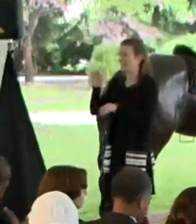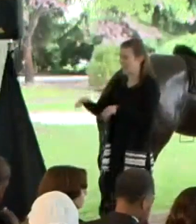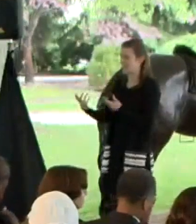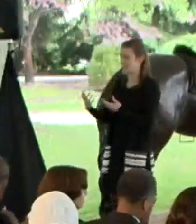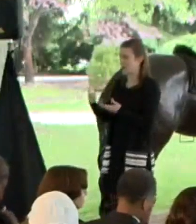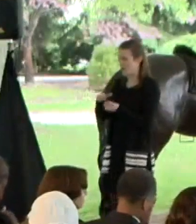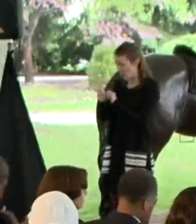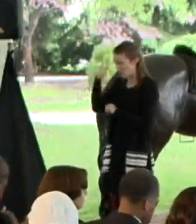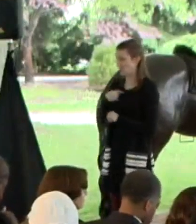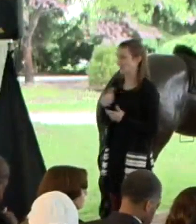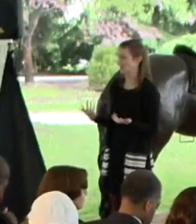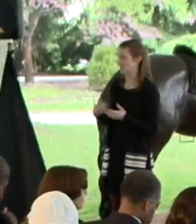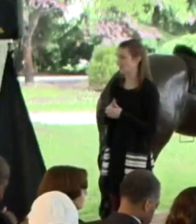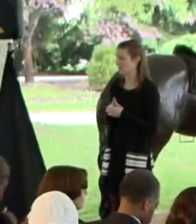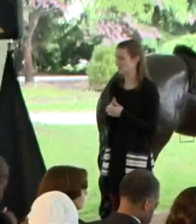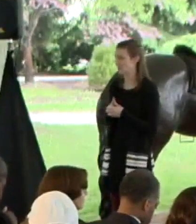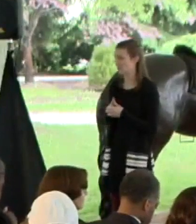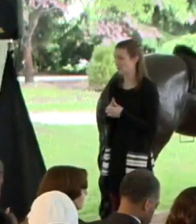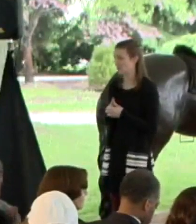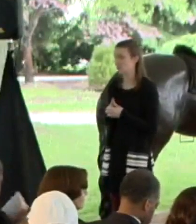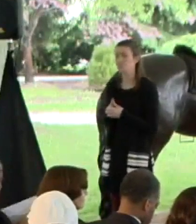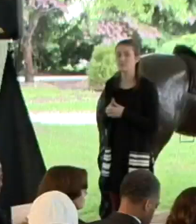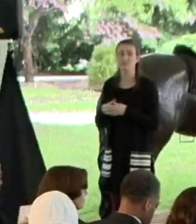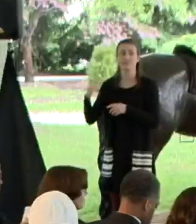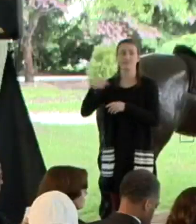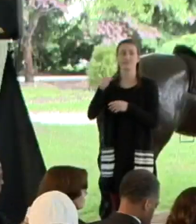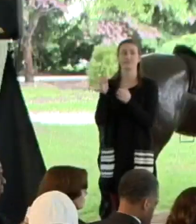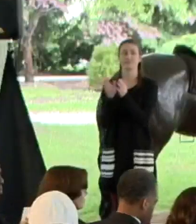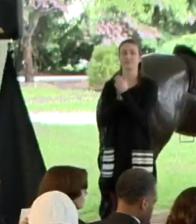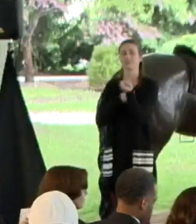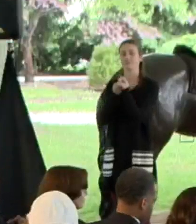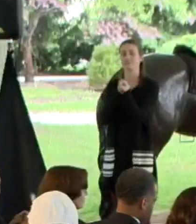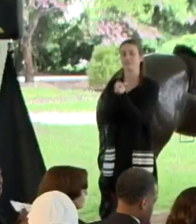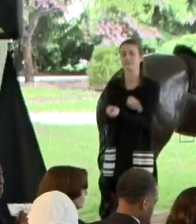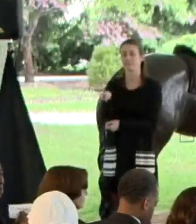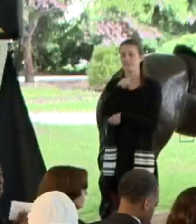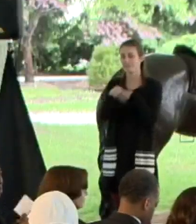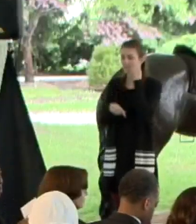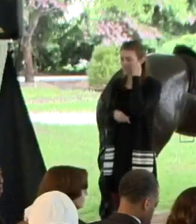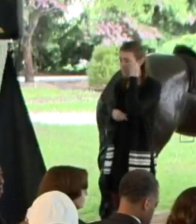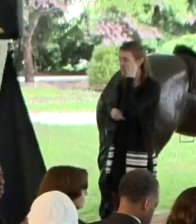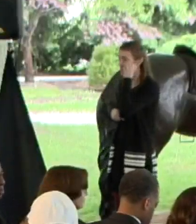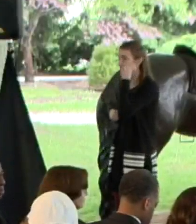AND THEN THEY GIVE YOU TWO DAYS TO DISCUSS IT AND TO SAY THAT